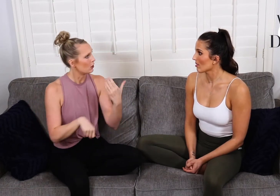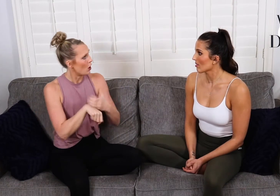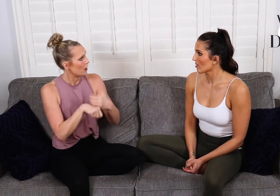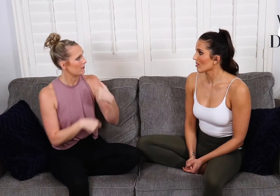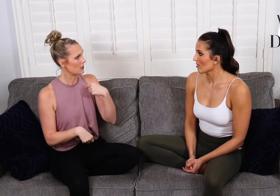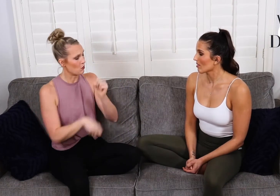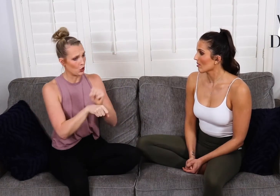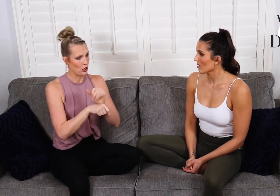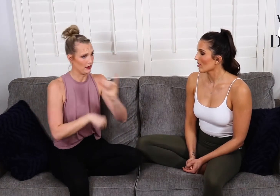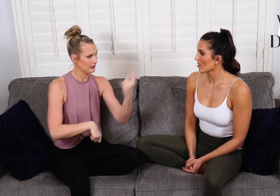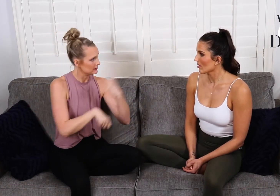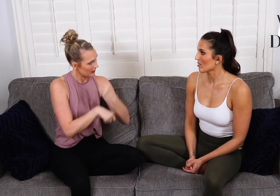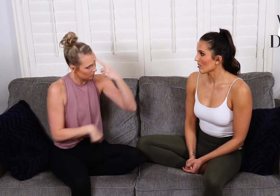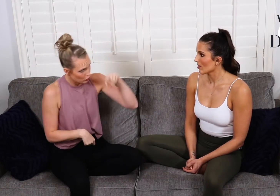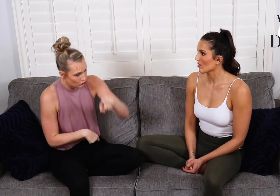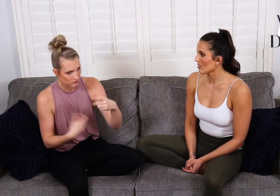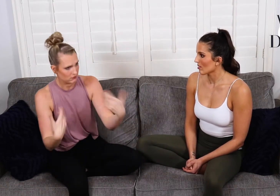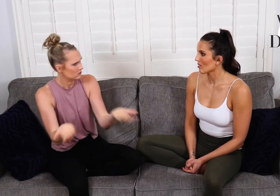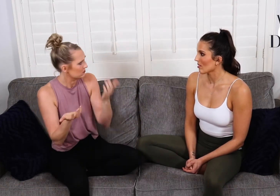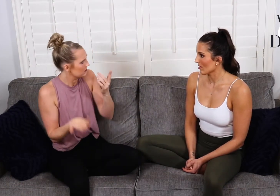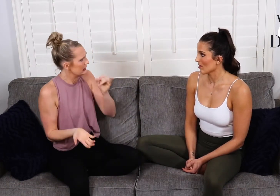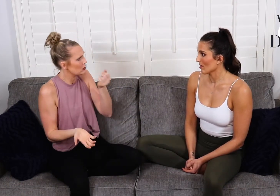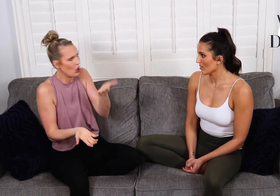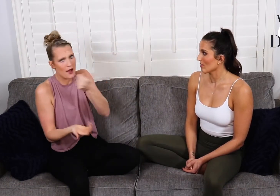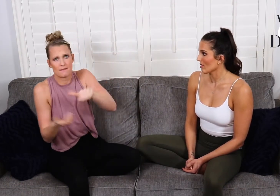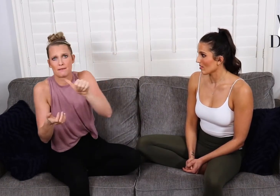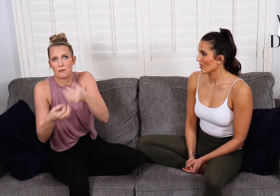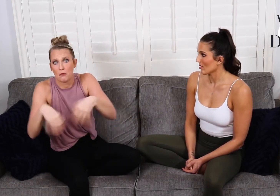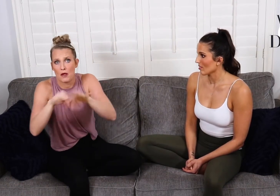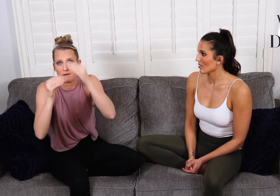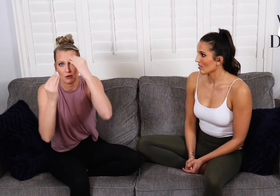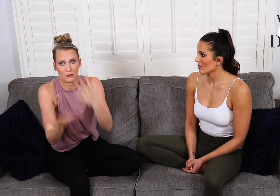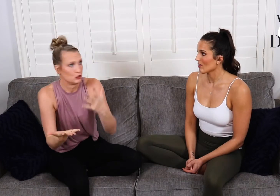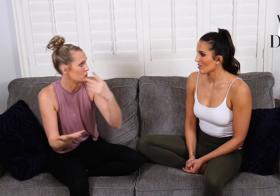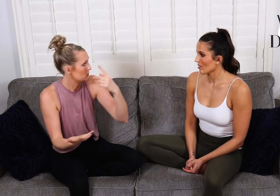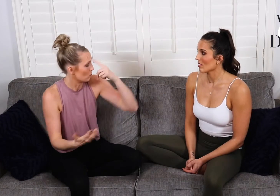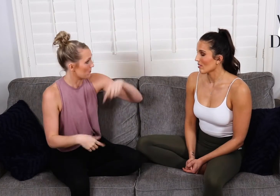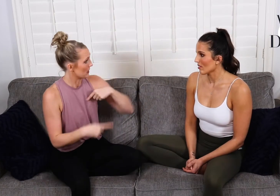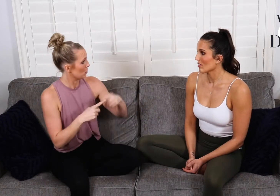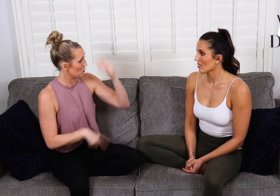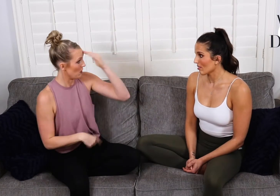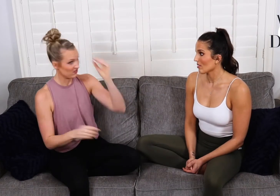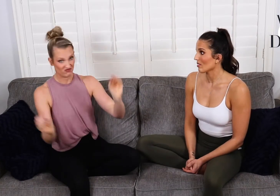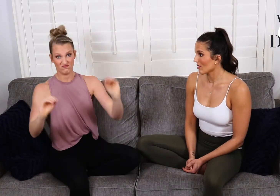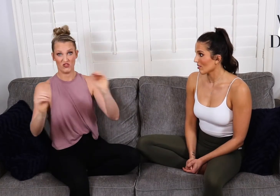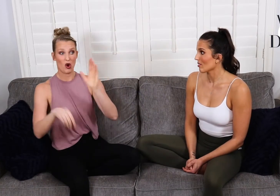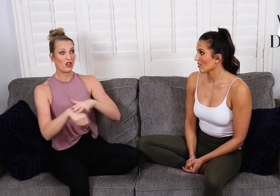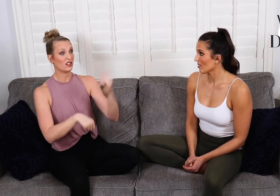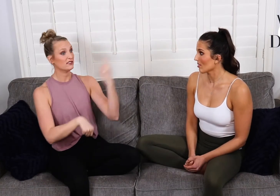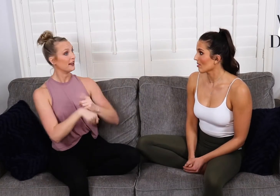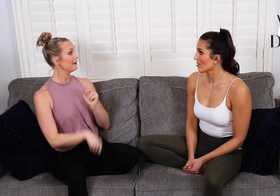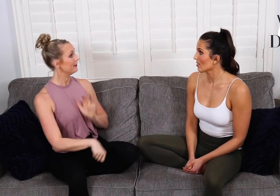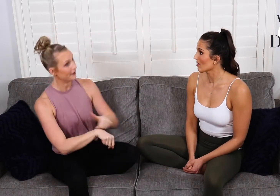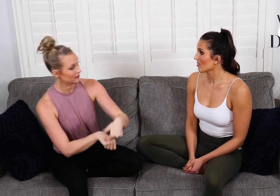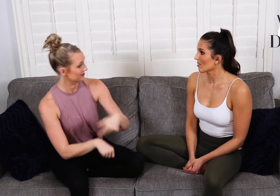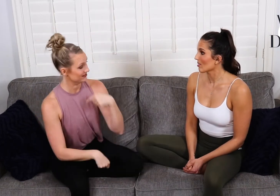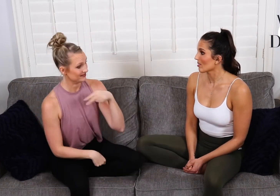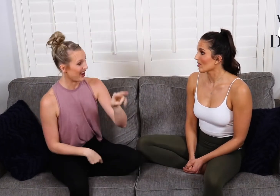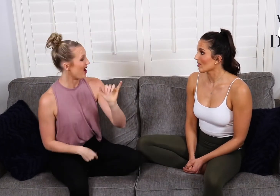out to me prior and say, “Hey Carly, I'm working on this day for you. Is there any important information that I should be aware of?” And they just show up